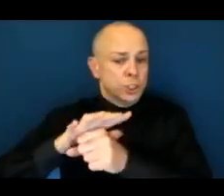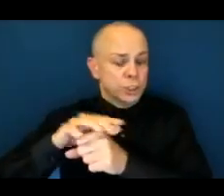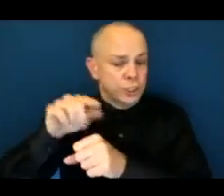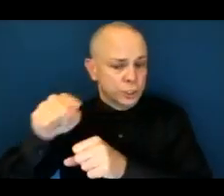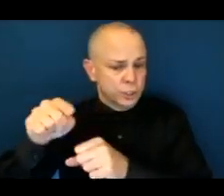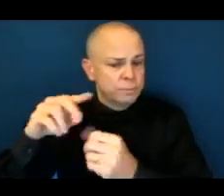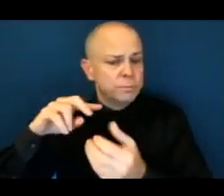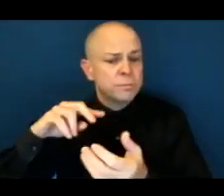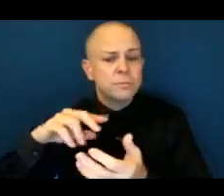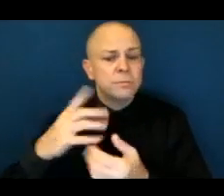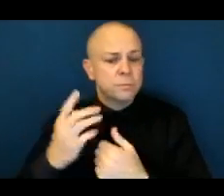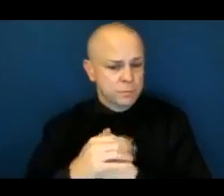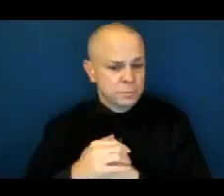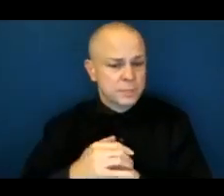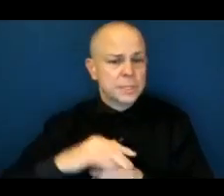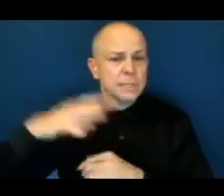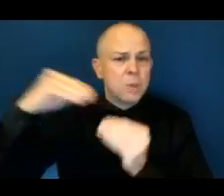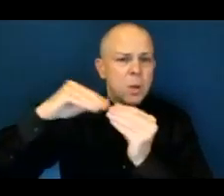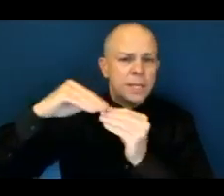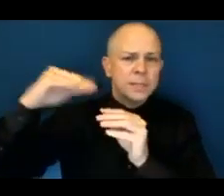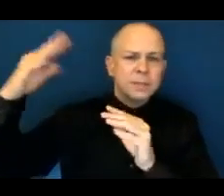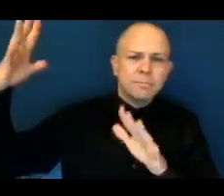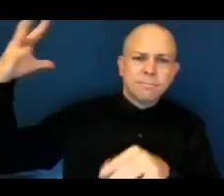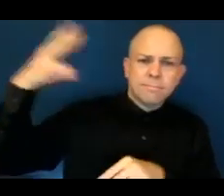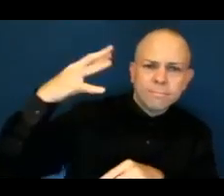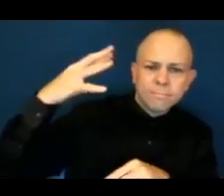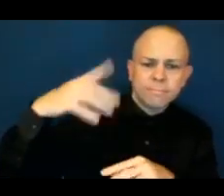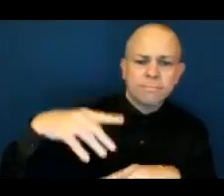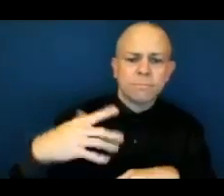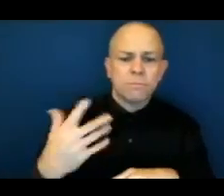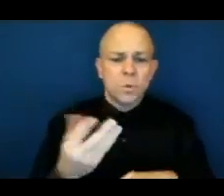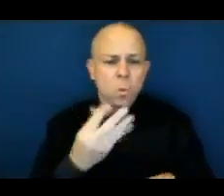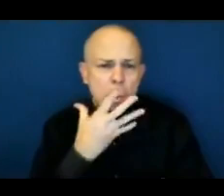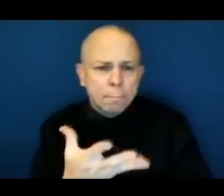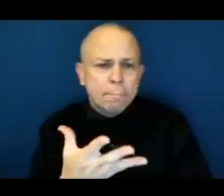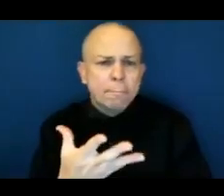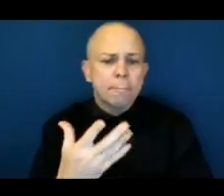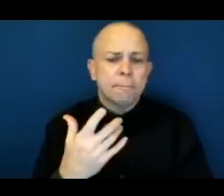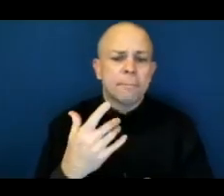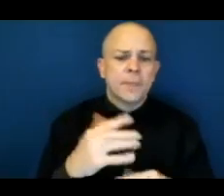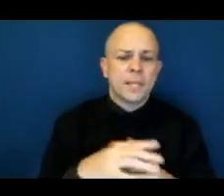seasonably warm seasonably dry weather some offshore winds or east winds is